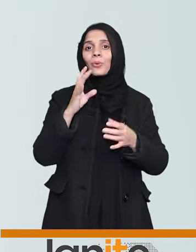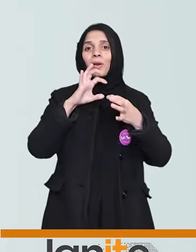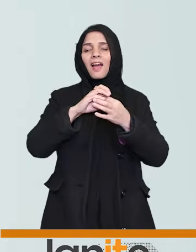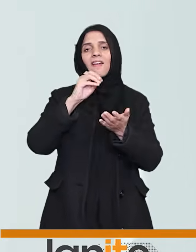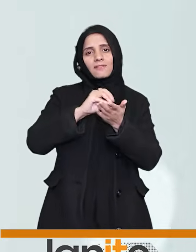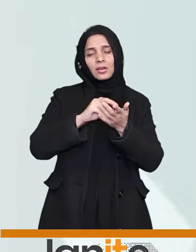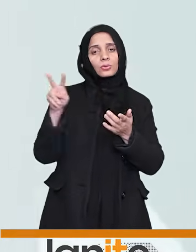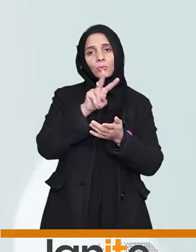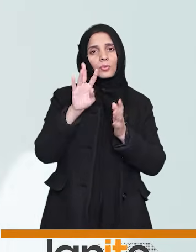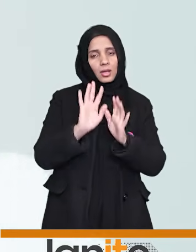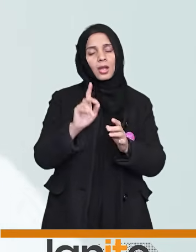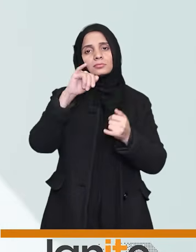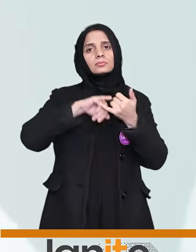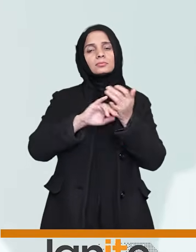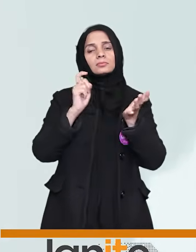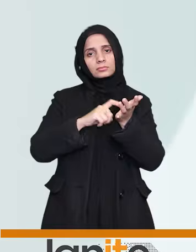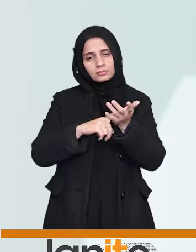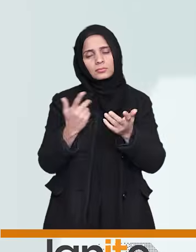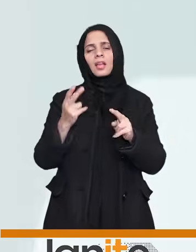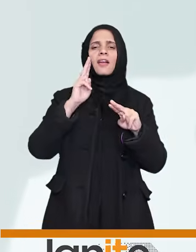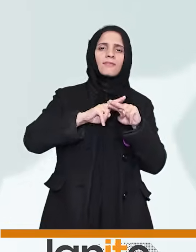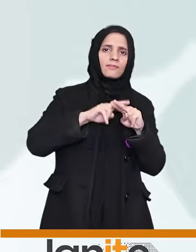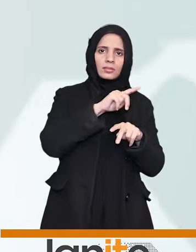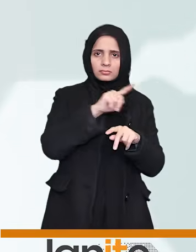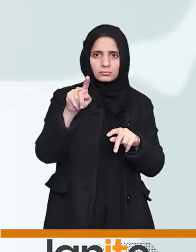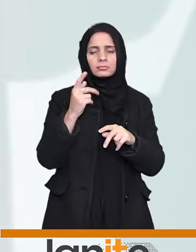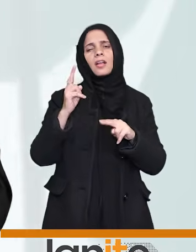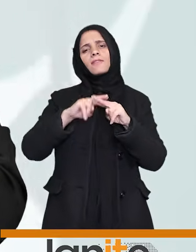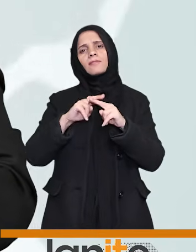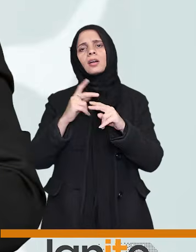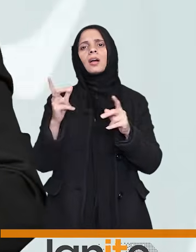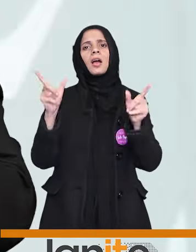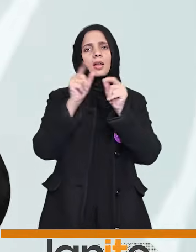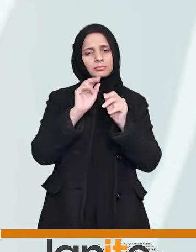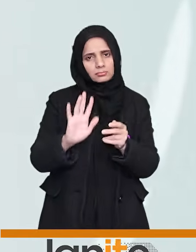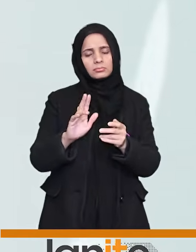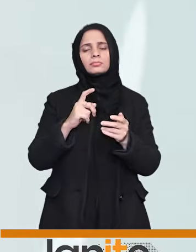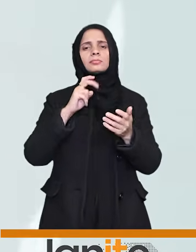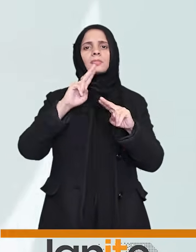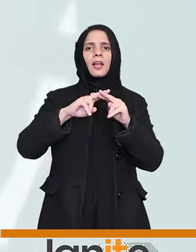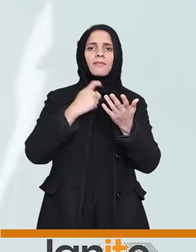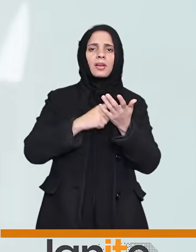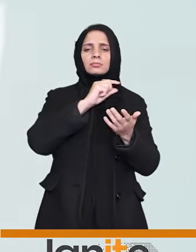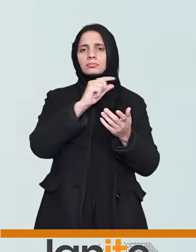That you can sign up on freelancer.com through Facebook. But if you don’t want to use Facebook or perhaps you are not a Facebook user,